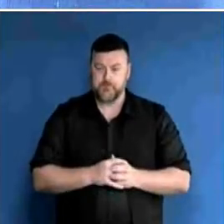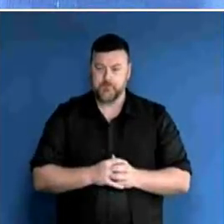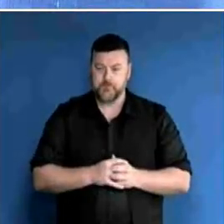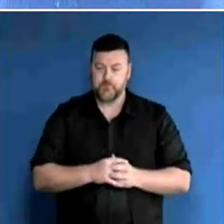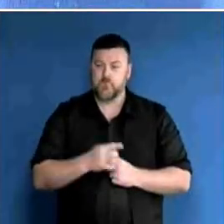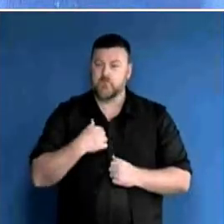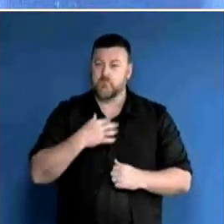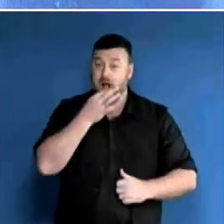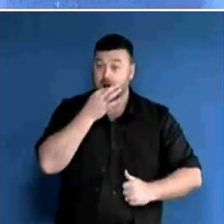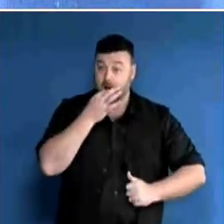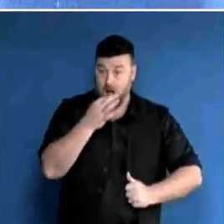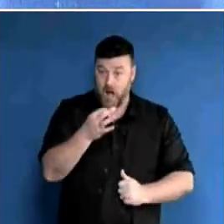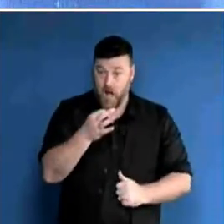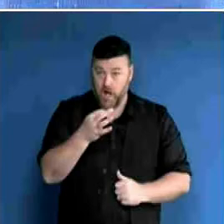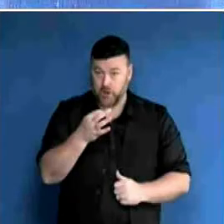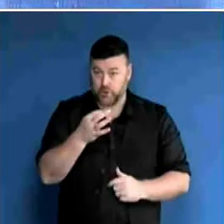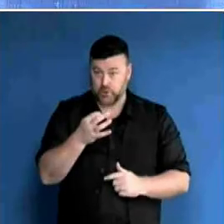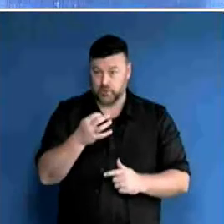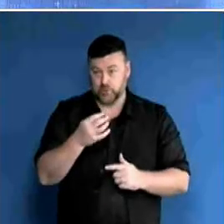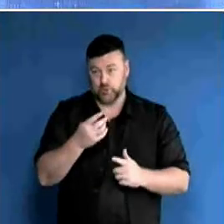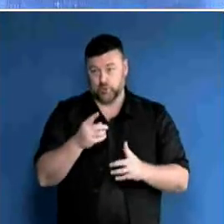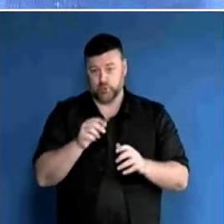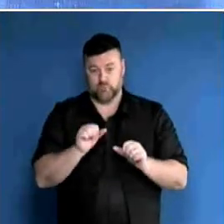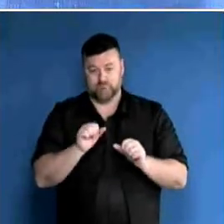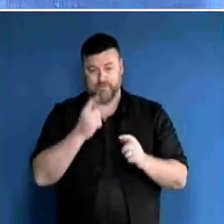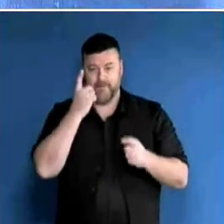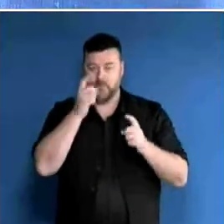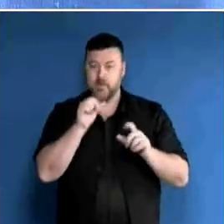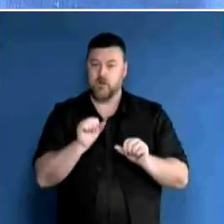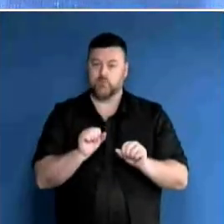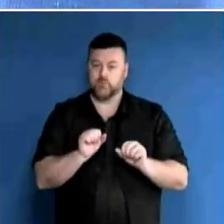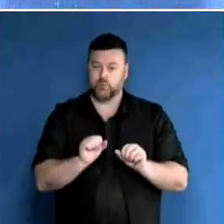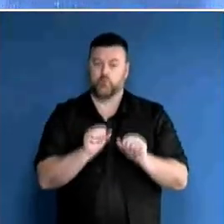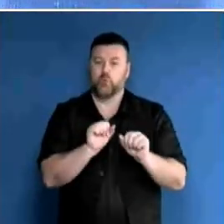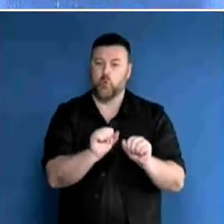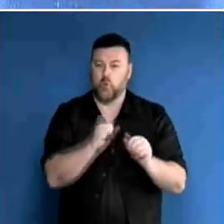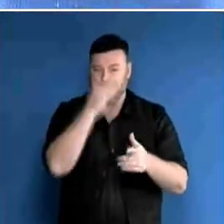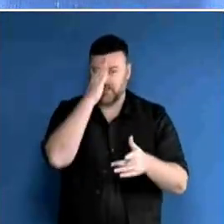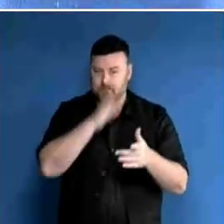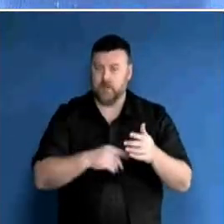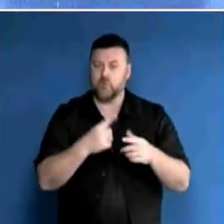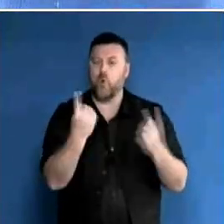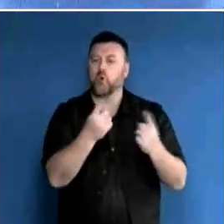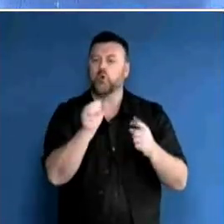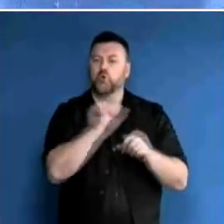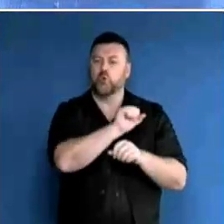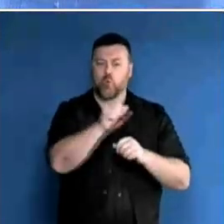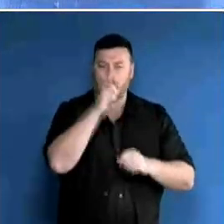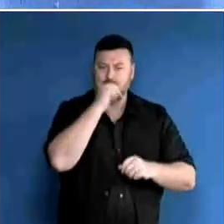have spoken to you, what are some of the really key impacts upon the young people and